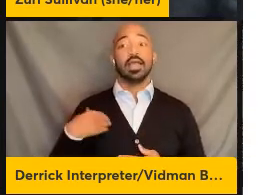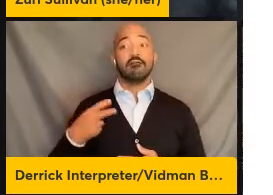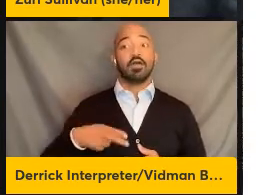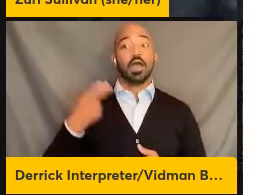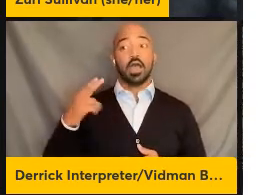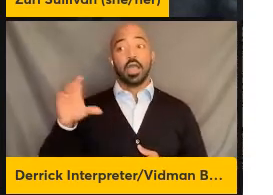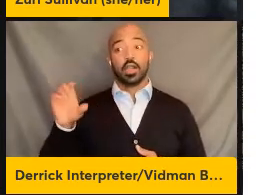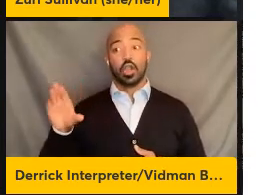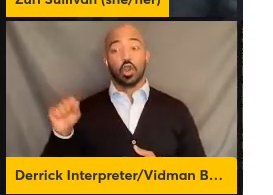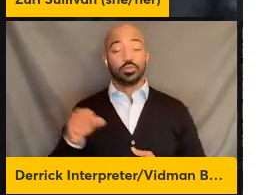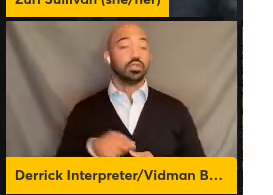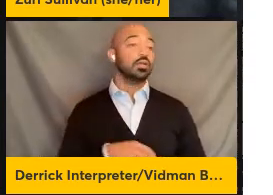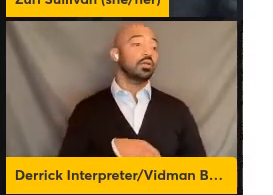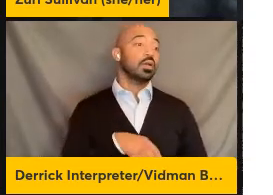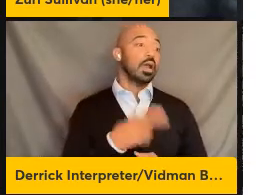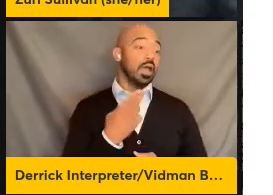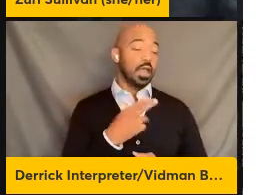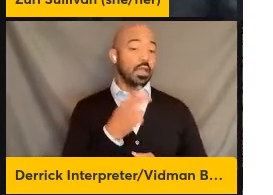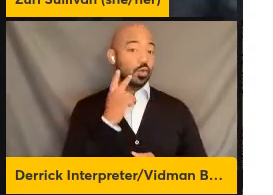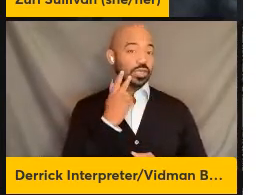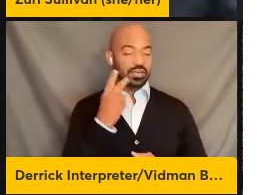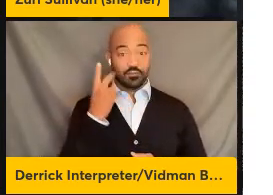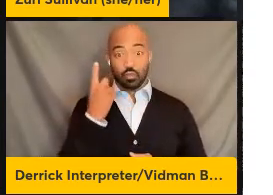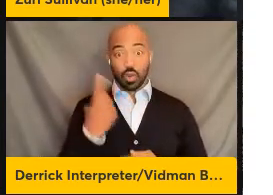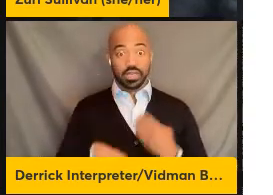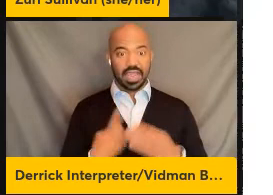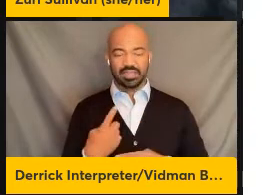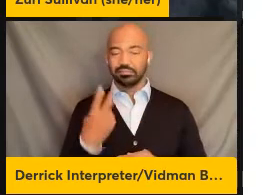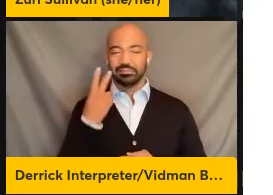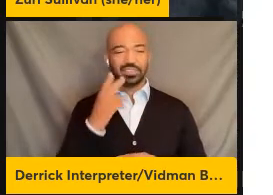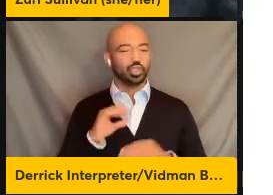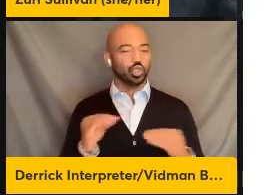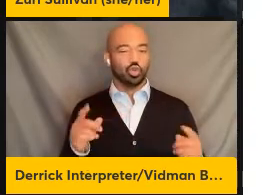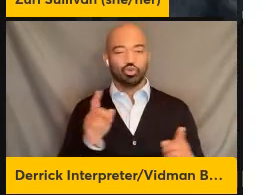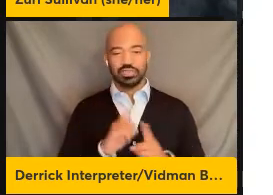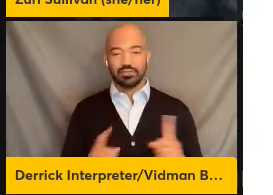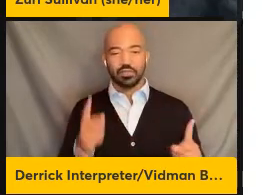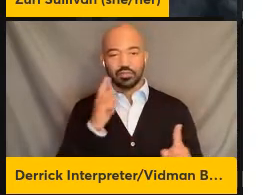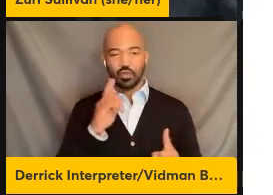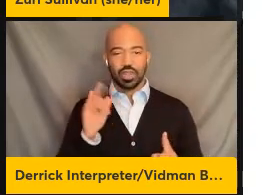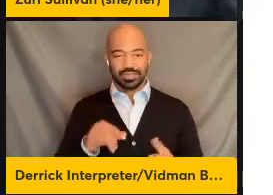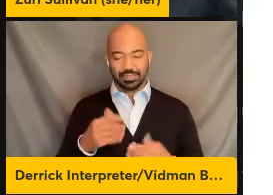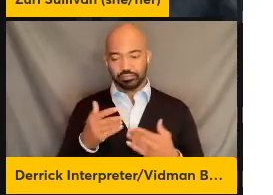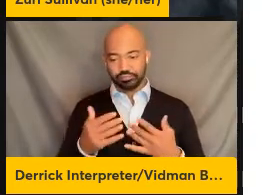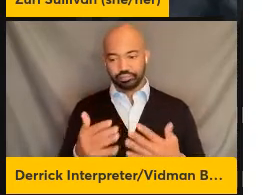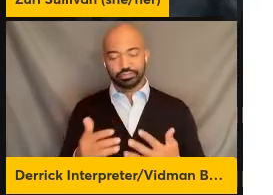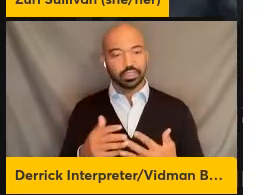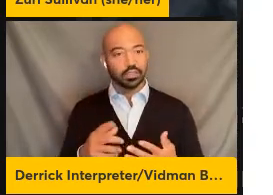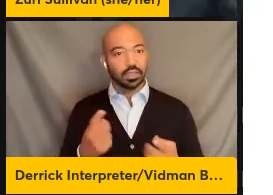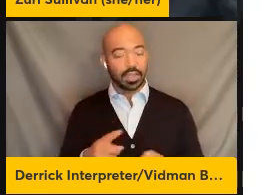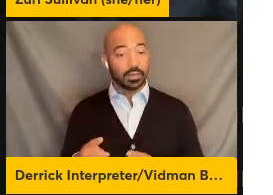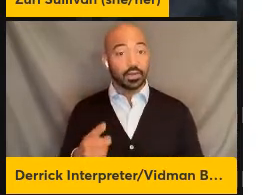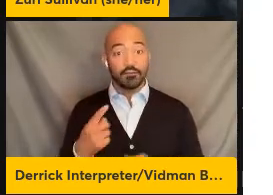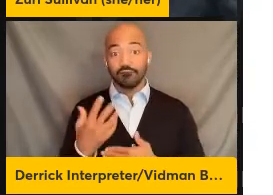protein diet for just one day, we see no difference in the expression of this program. However, after five days of being